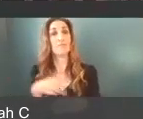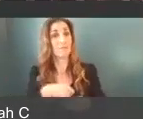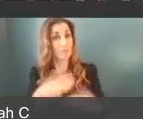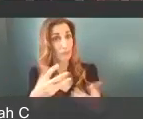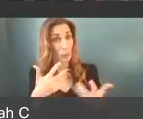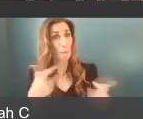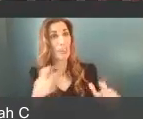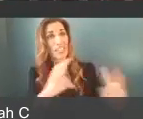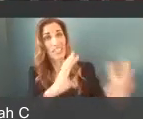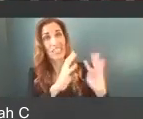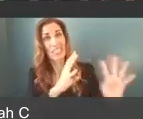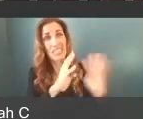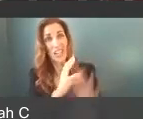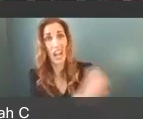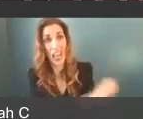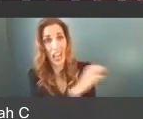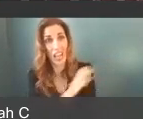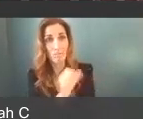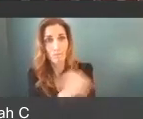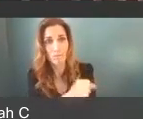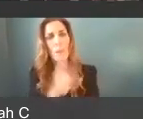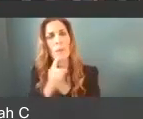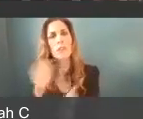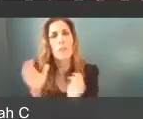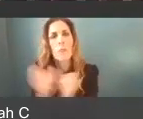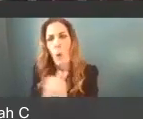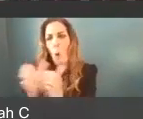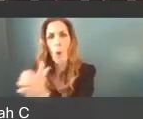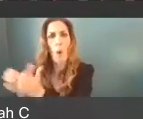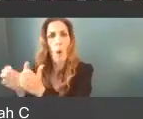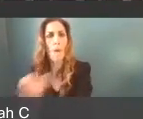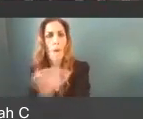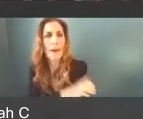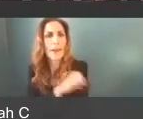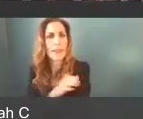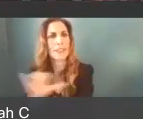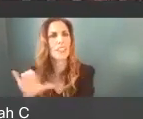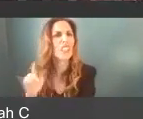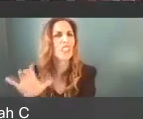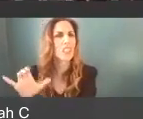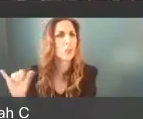as well as targeted smaller clinics. To give you some examples of these smaller clinics,